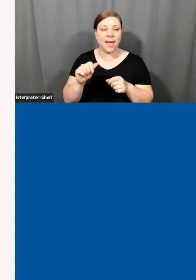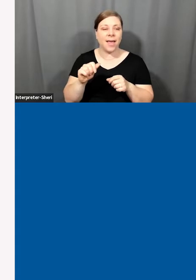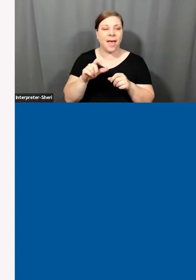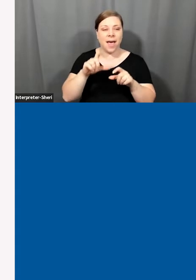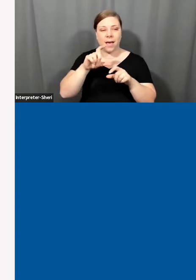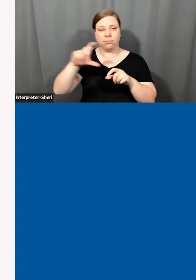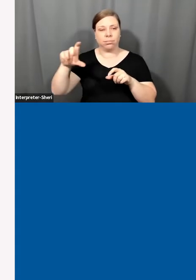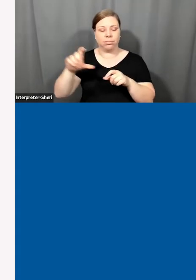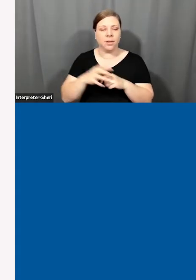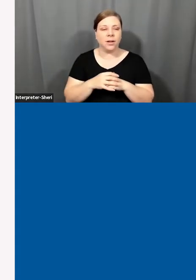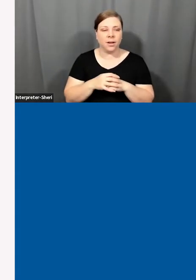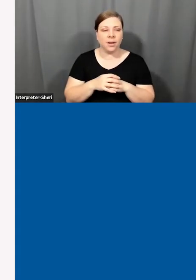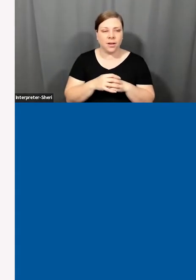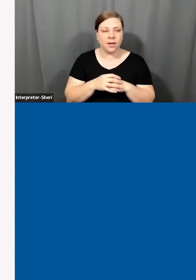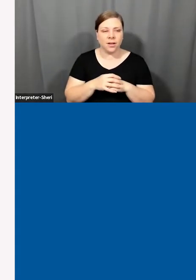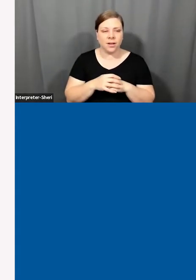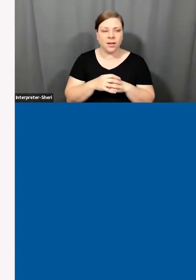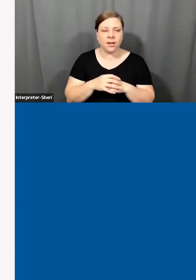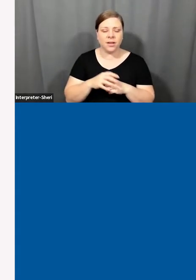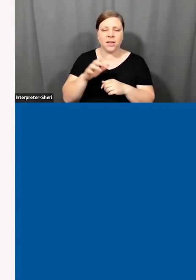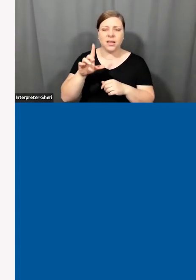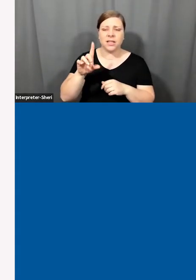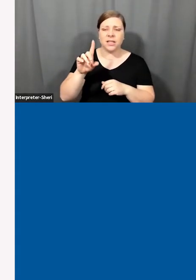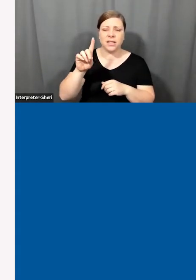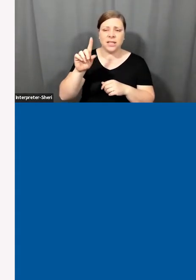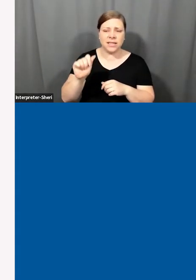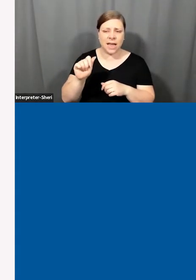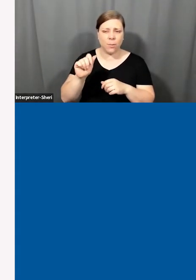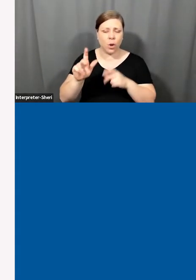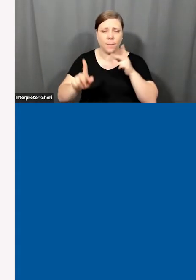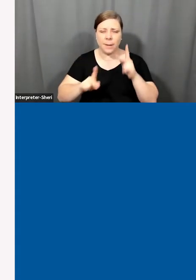Nondisabled people tend to use language that goes around disability